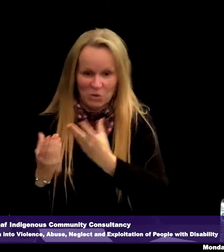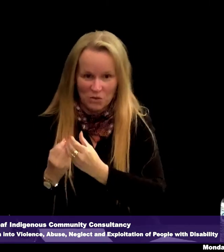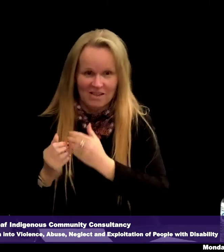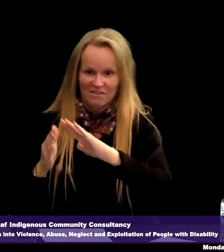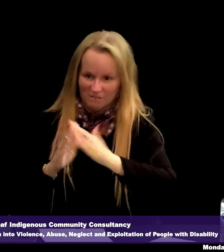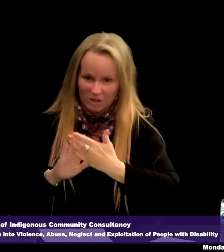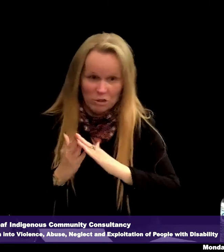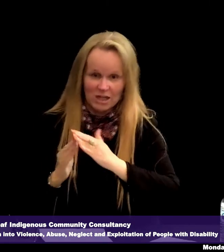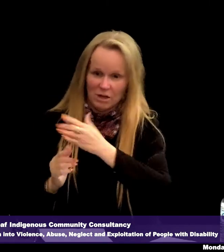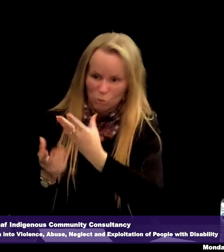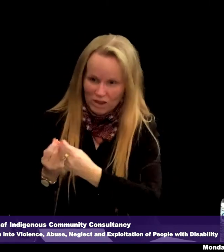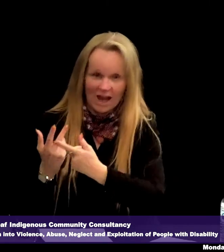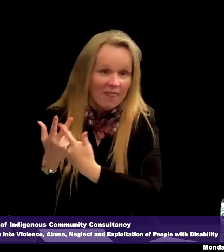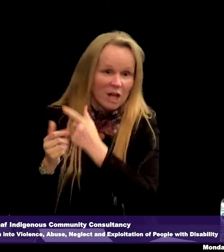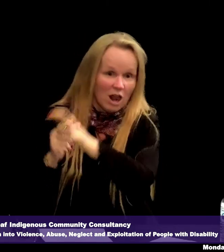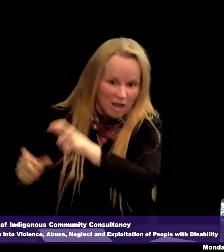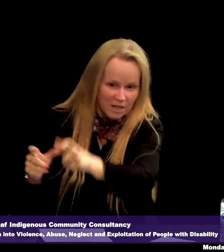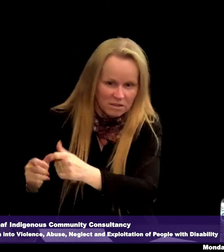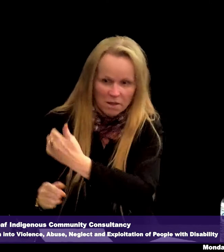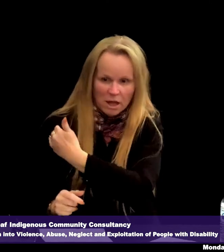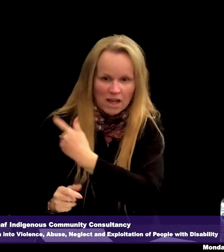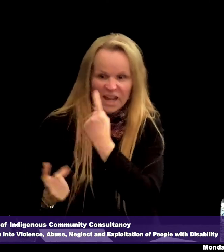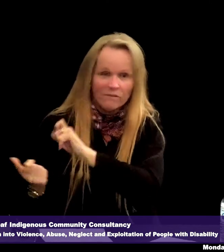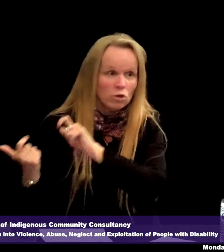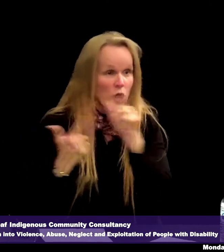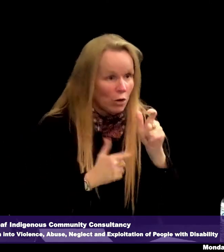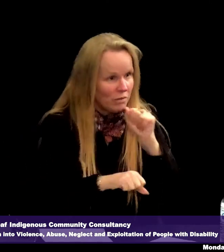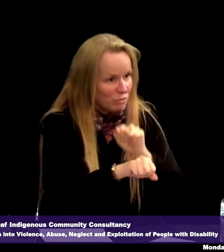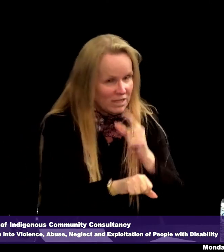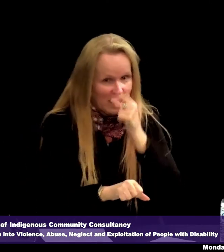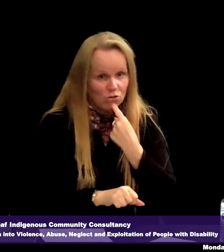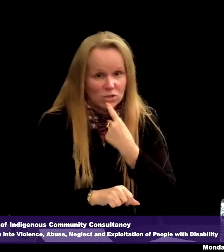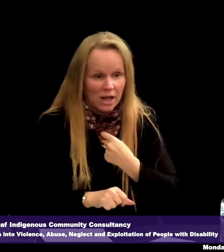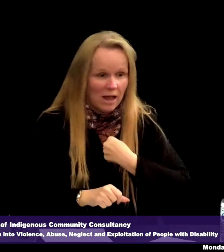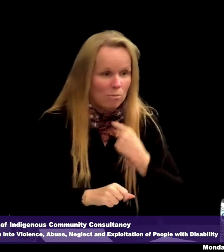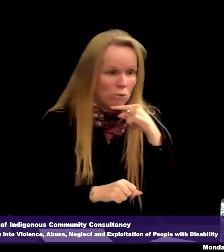that and I will talk to members of the community, perhaps with other clients, and